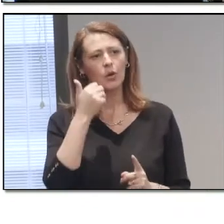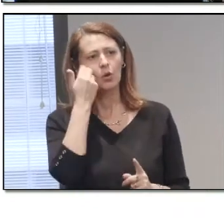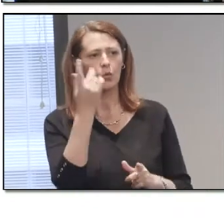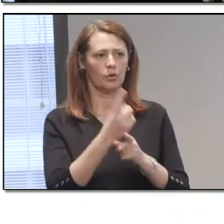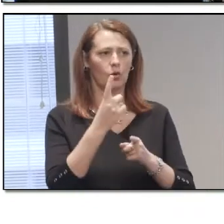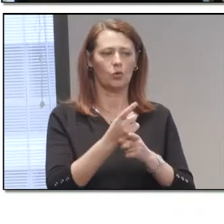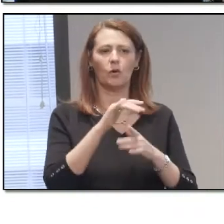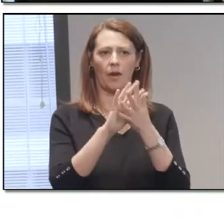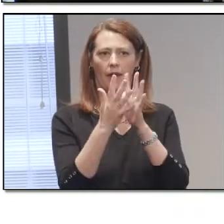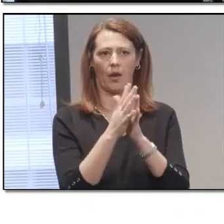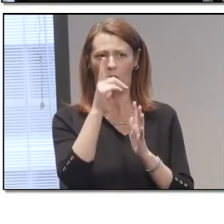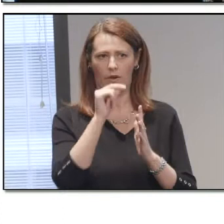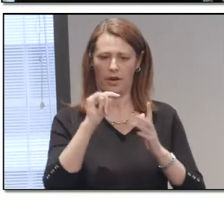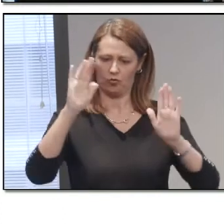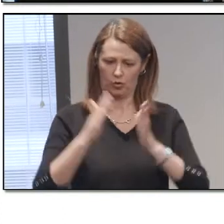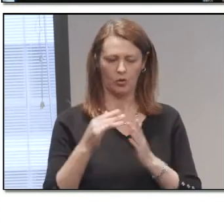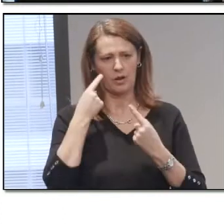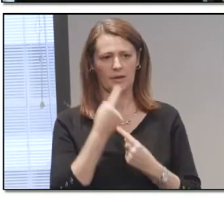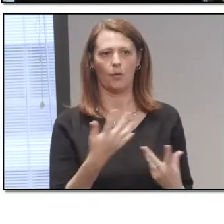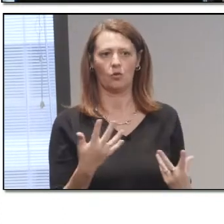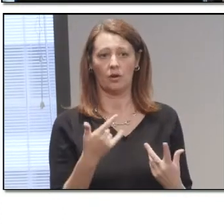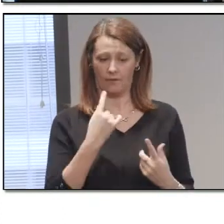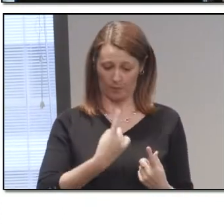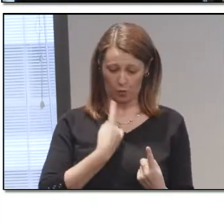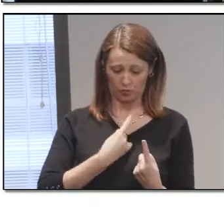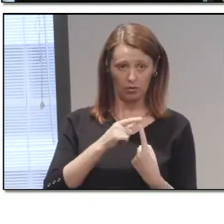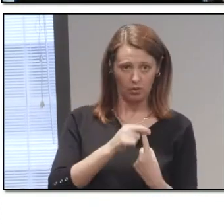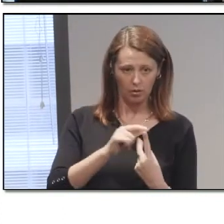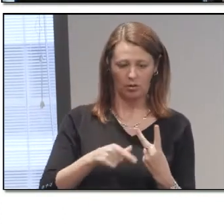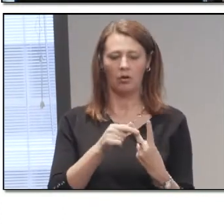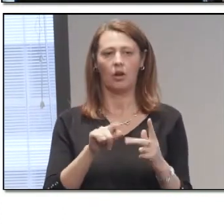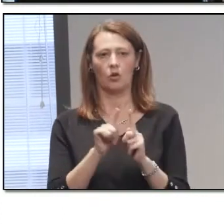about how we can actually reduce those exposures both personally and from a government's point of